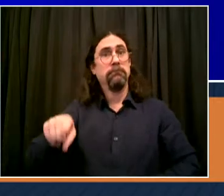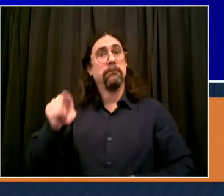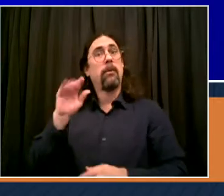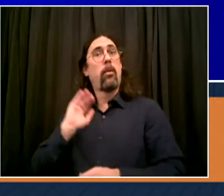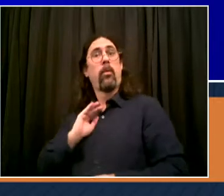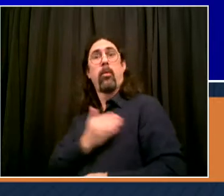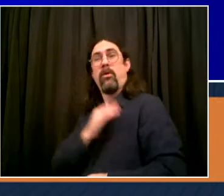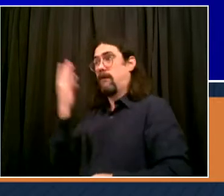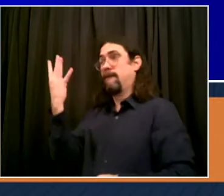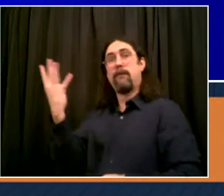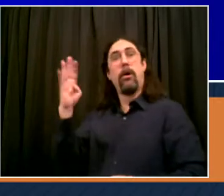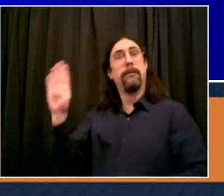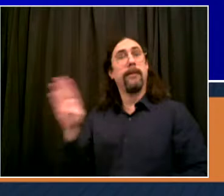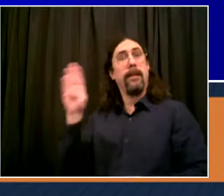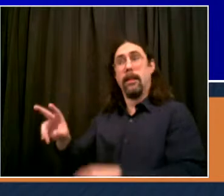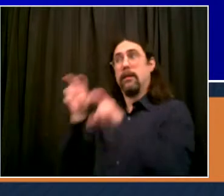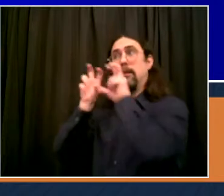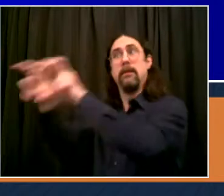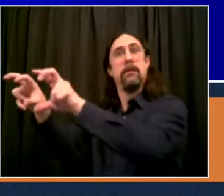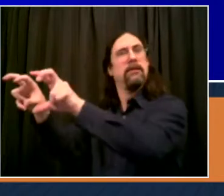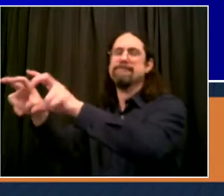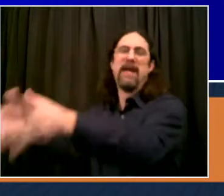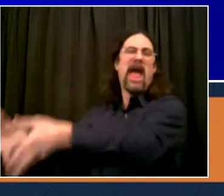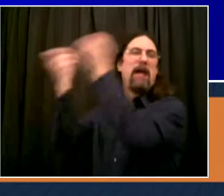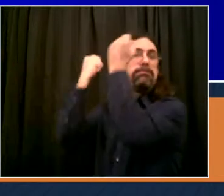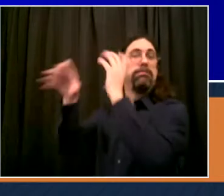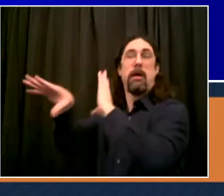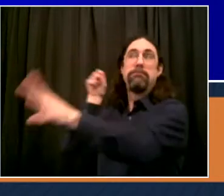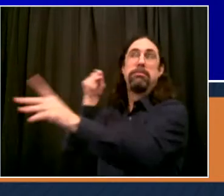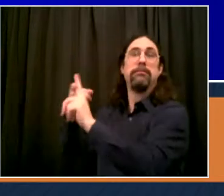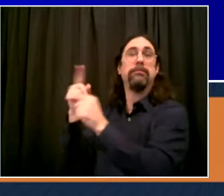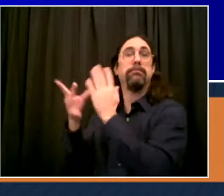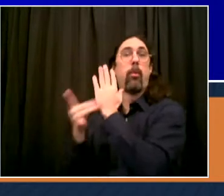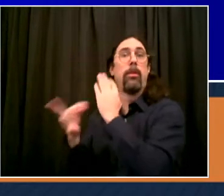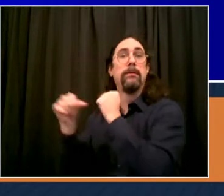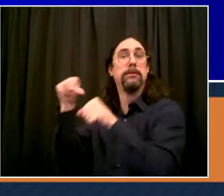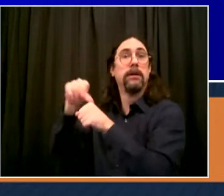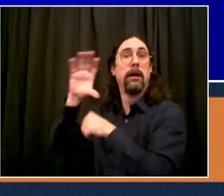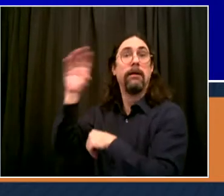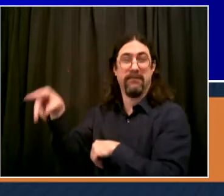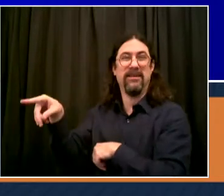TO DO THE SAME THING, JUST THOSE PAST FEW DAYS HE OUGHT SEATTLE